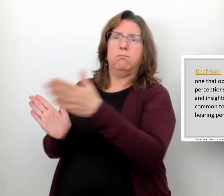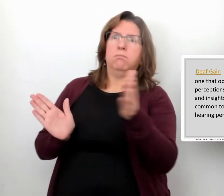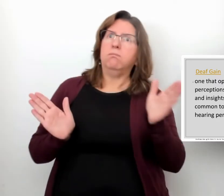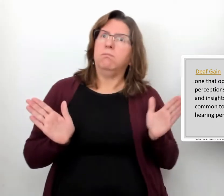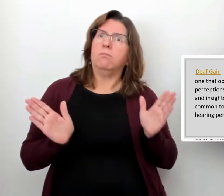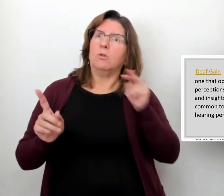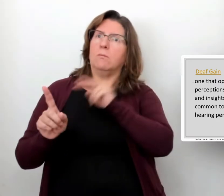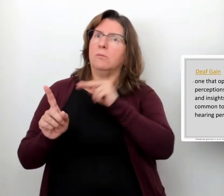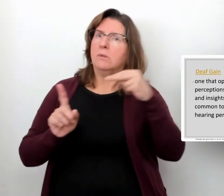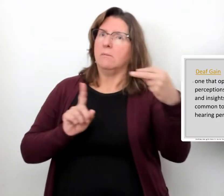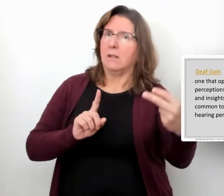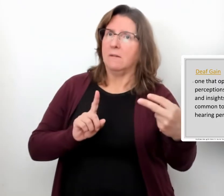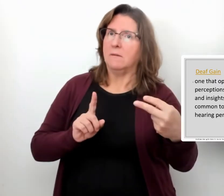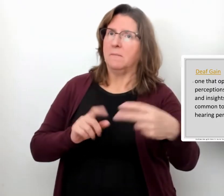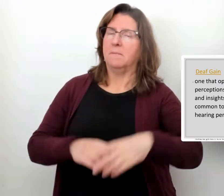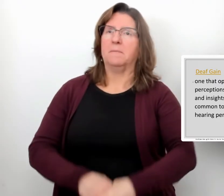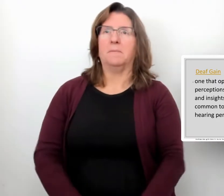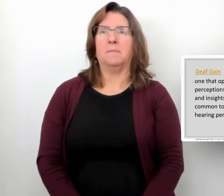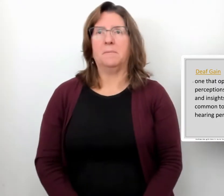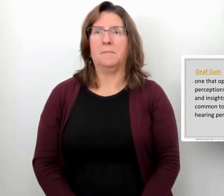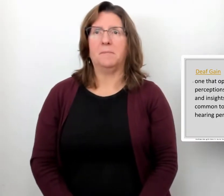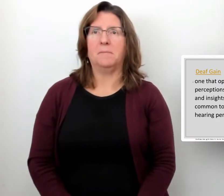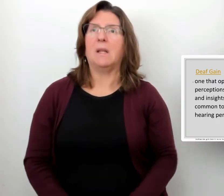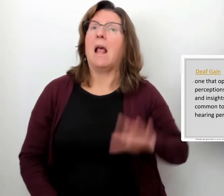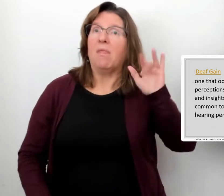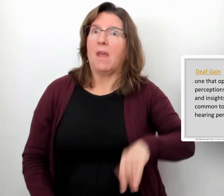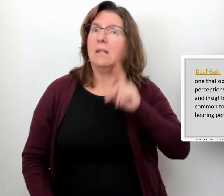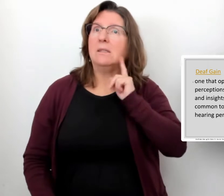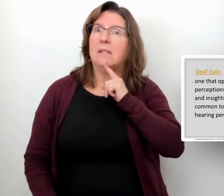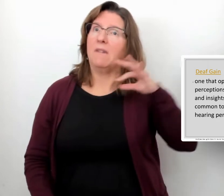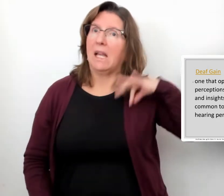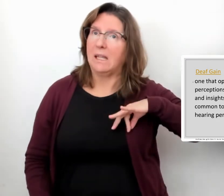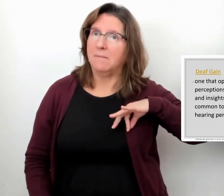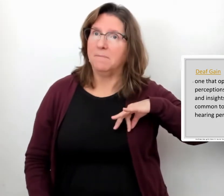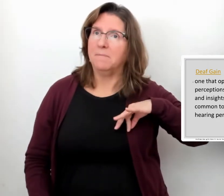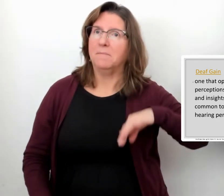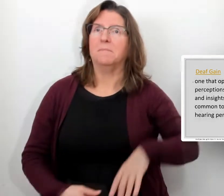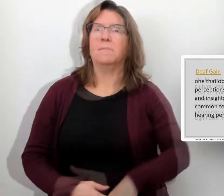Through this exploration hearing people experience deaf gain!